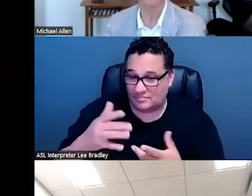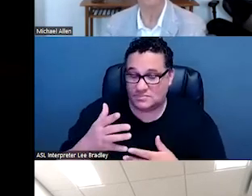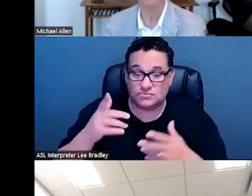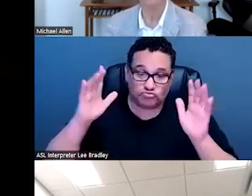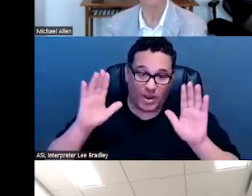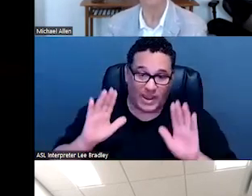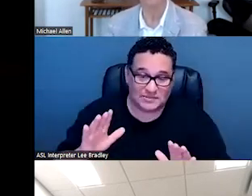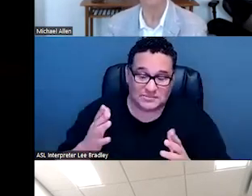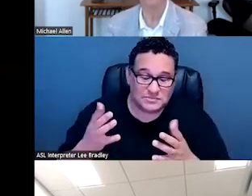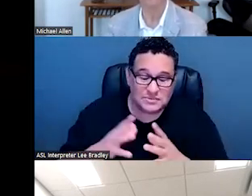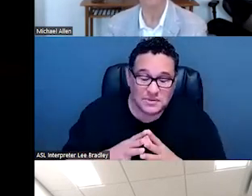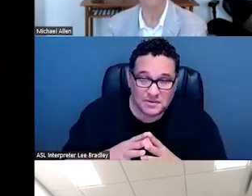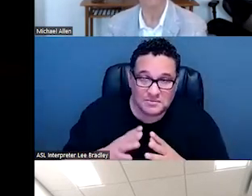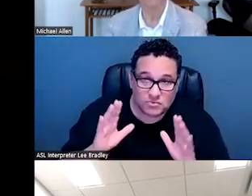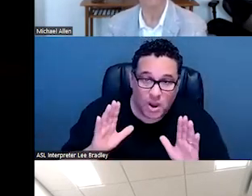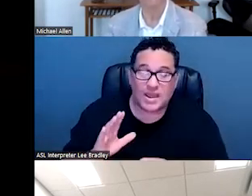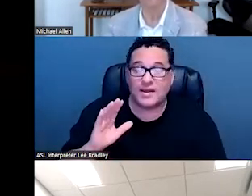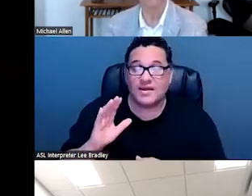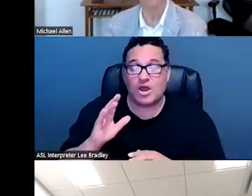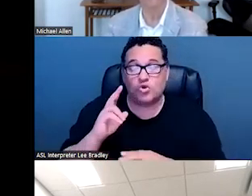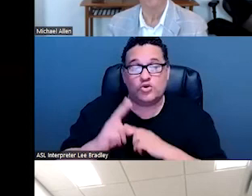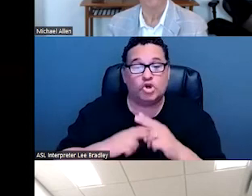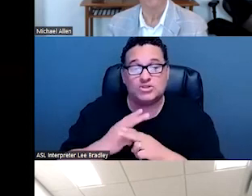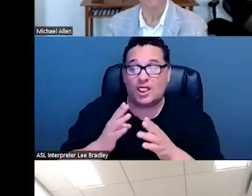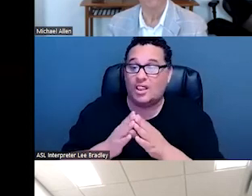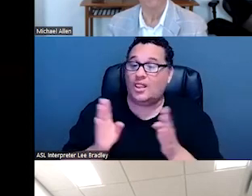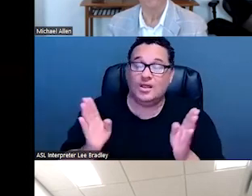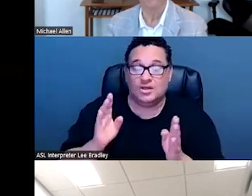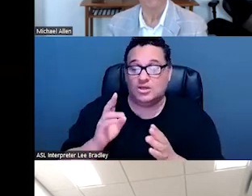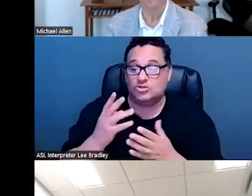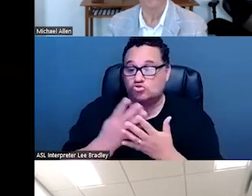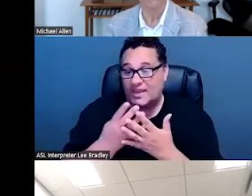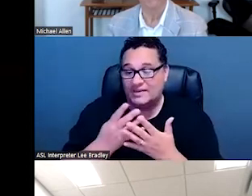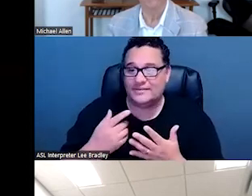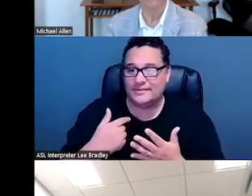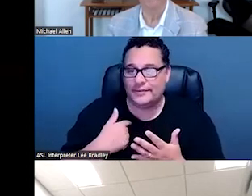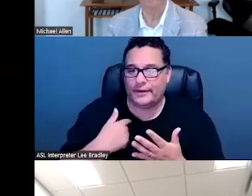JUST, UNIVERSALLY SCREEN OOH HAVE ACTUALLY JUST CAUSED MYSELF A PROBLEM. NOW I HAVE GOT TO DEAL